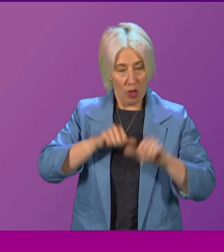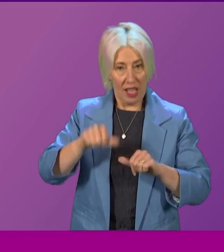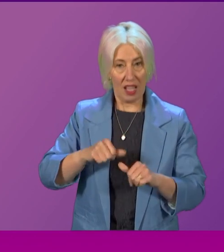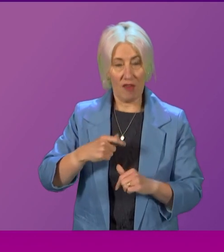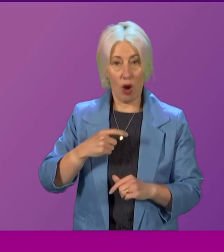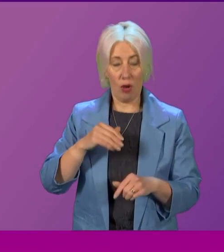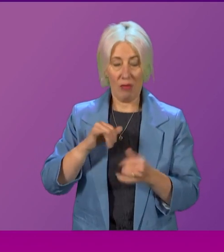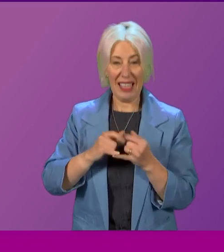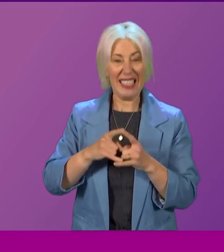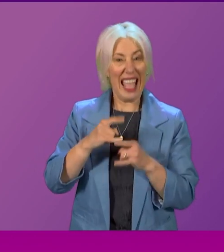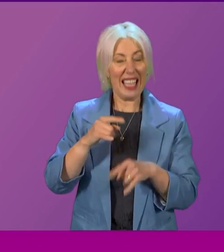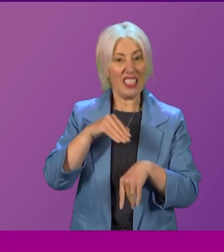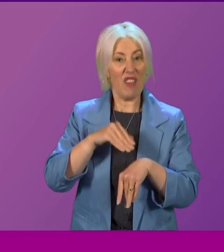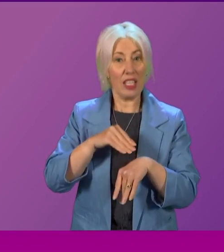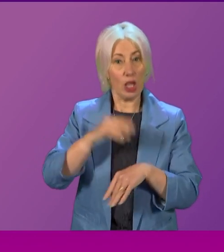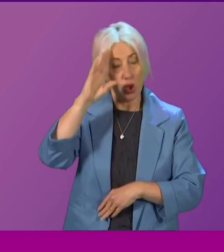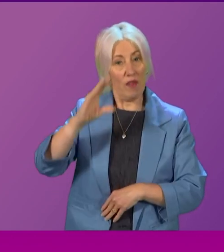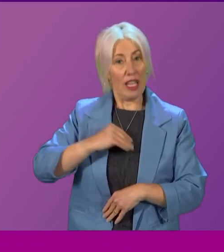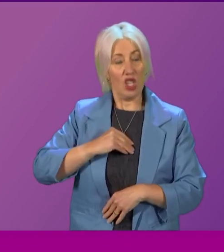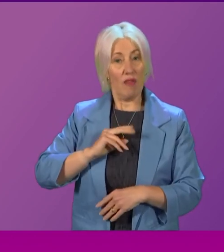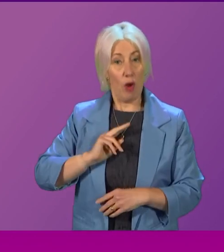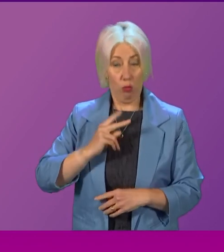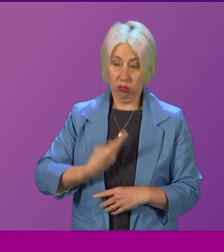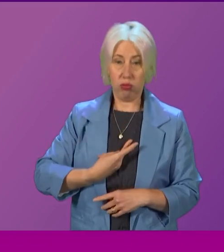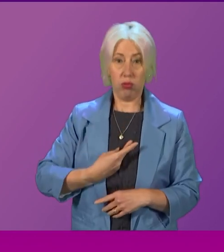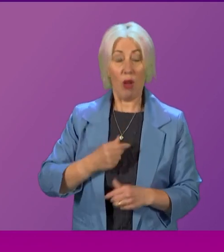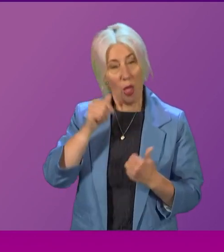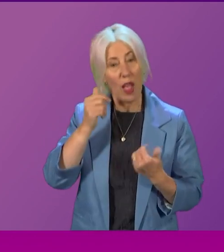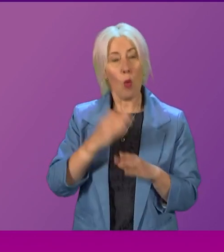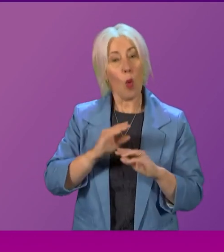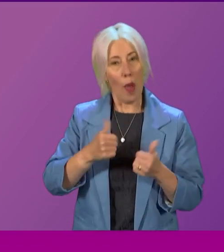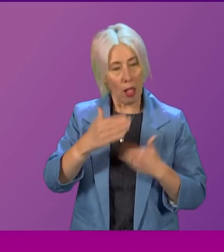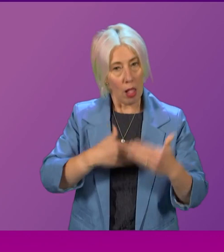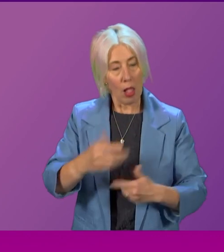are already working well, the Scottish Government has made it clear that, before the provisions